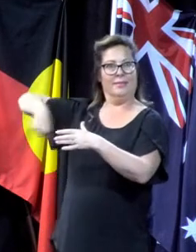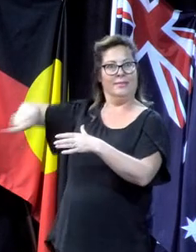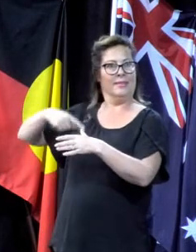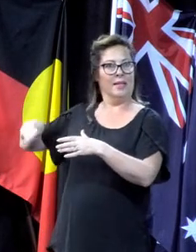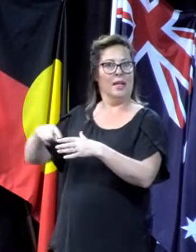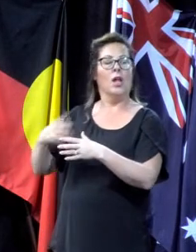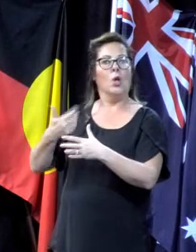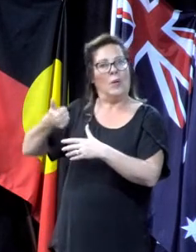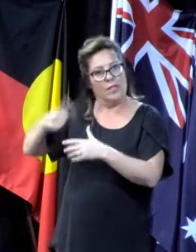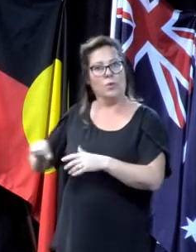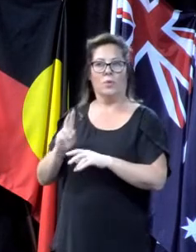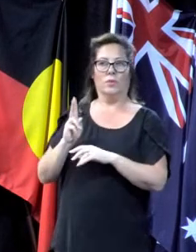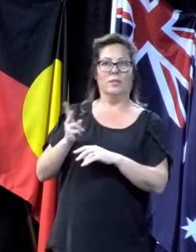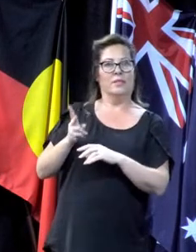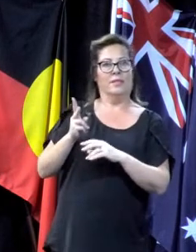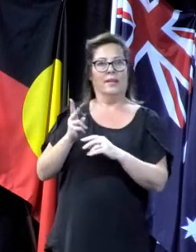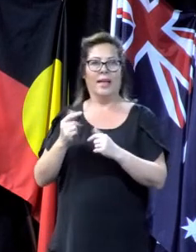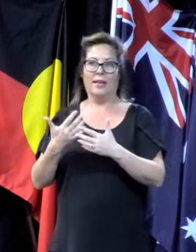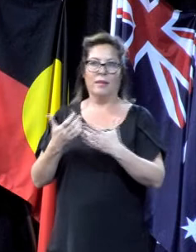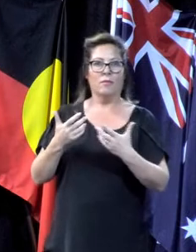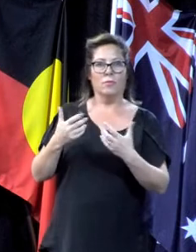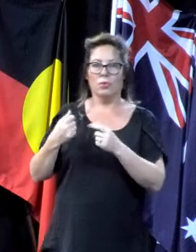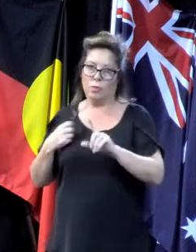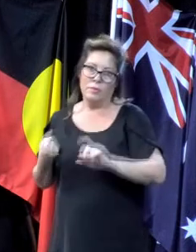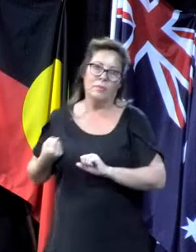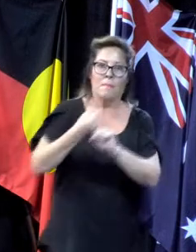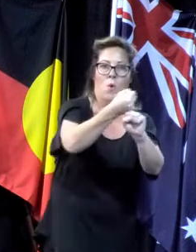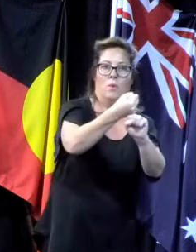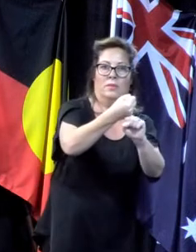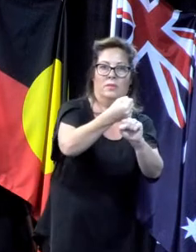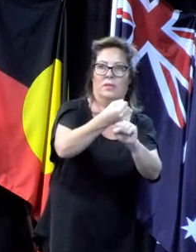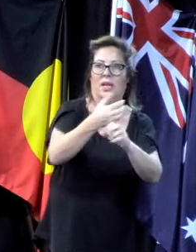to provide co-teaching across 15 of our classes in our school this year.